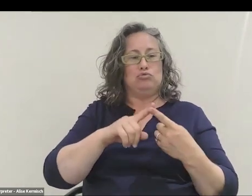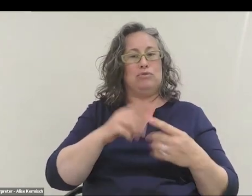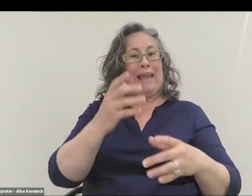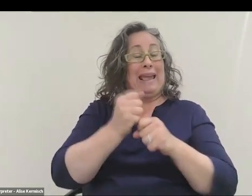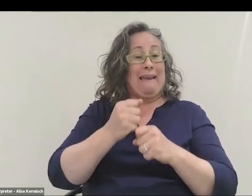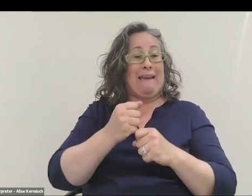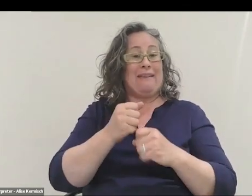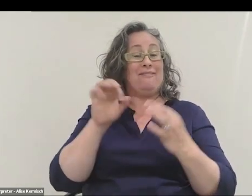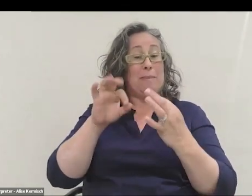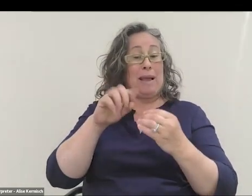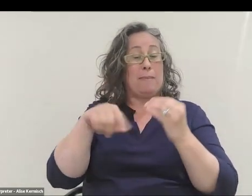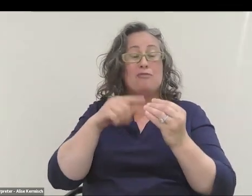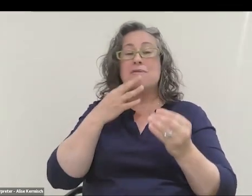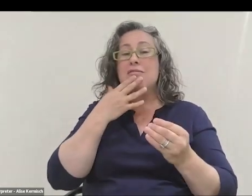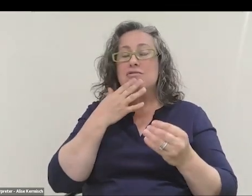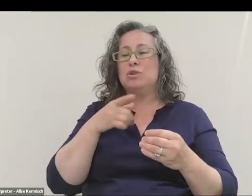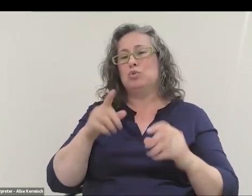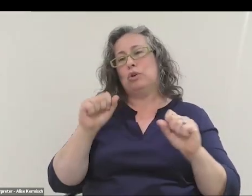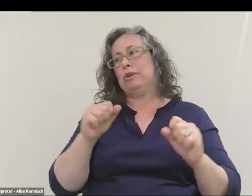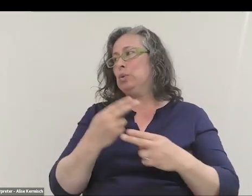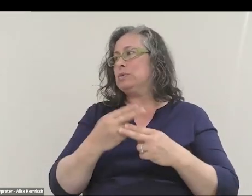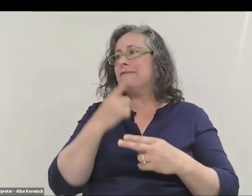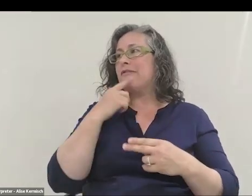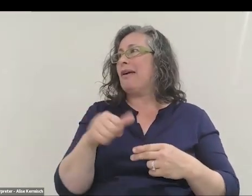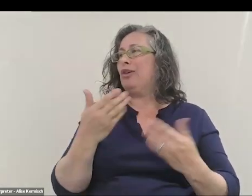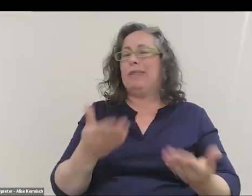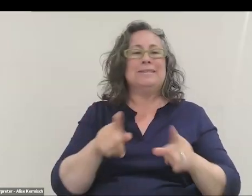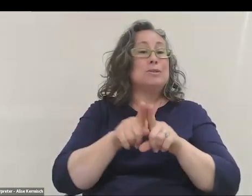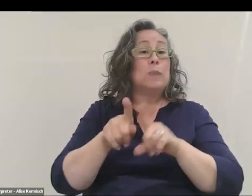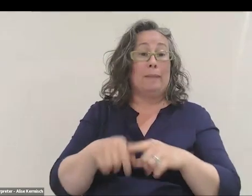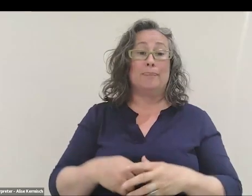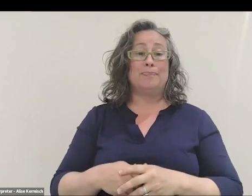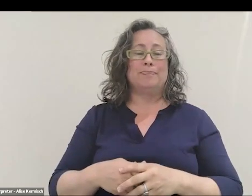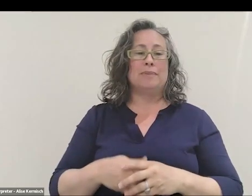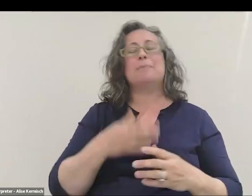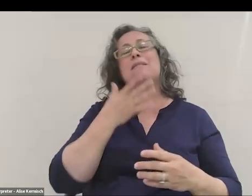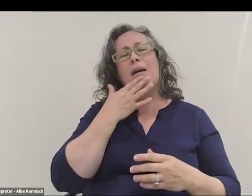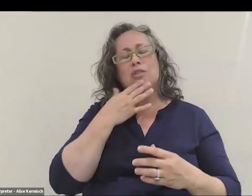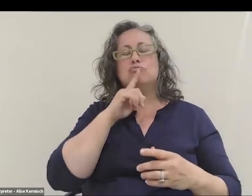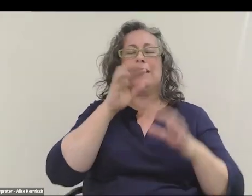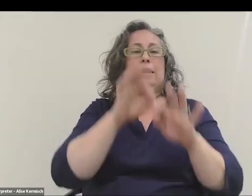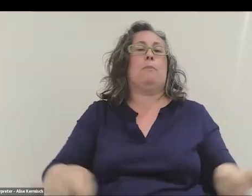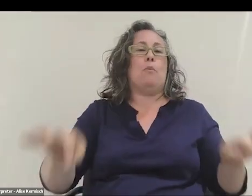and just you can use it for other things as well. Color is a very important concept in astronomy.